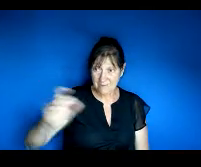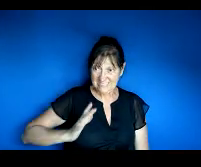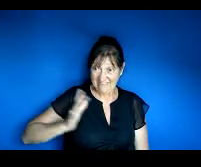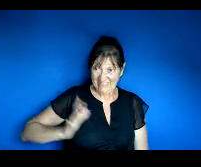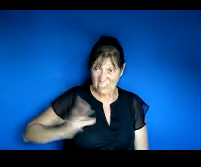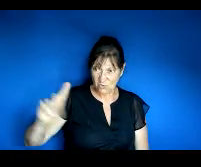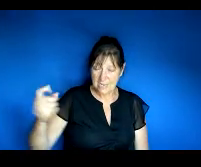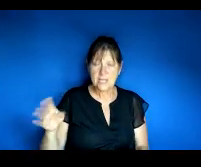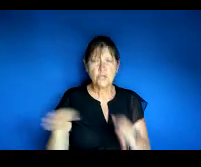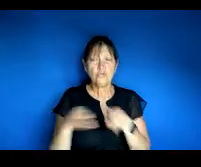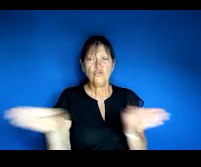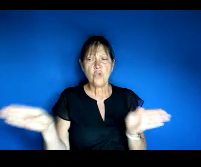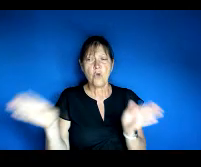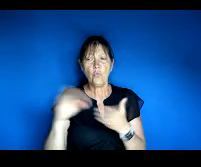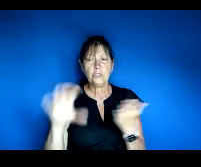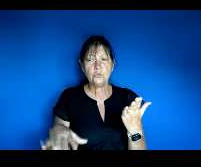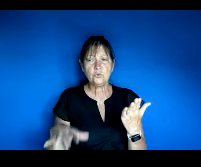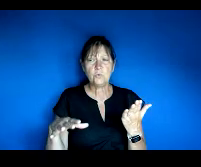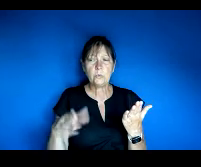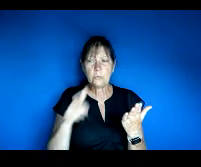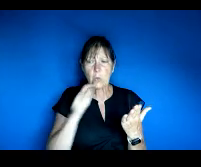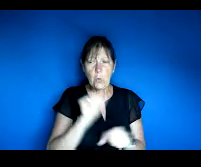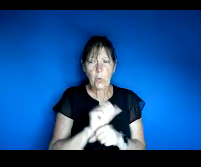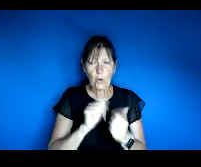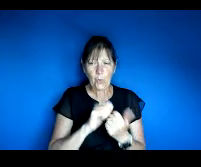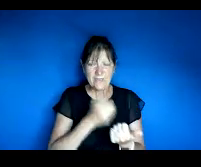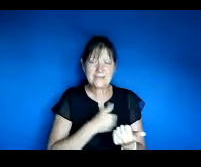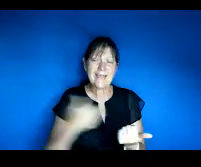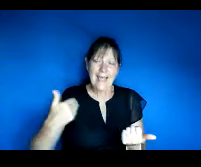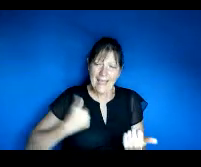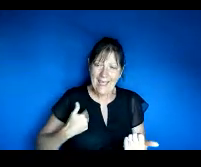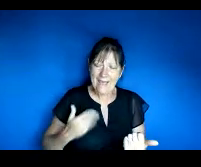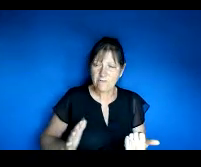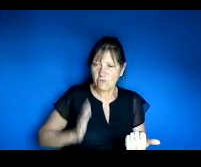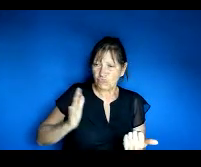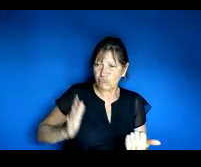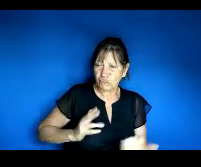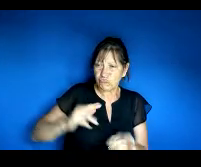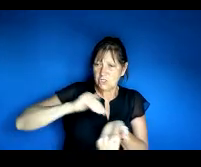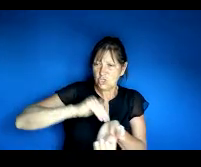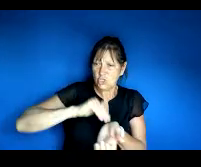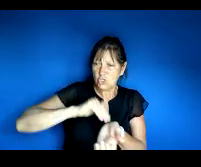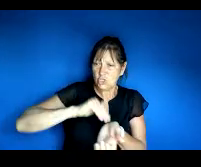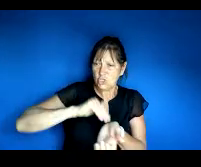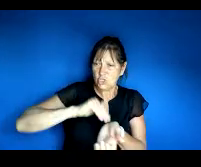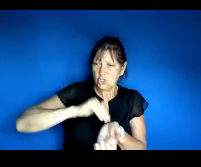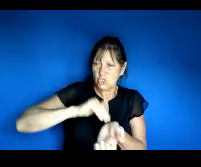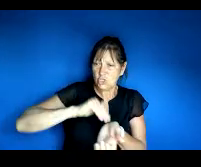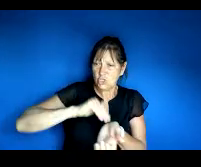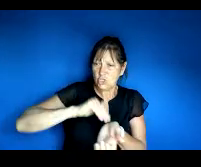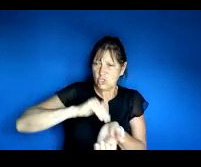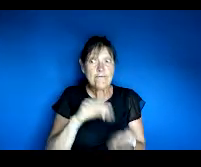students that work with our office do have a diagnosis. However, if a student is working with a provider and is unclear about what their diagnosis is,